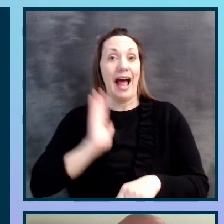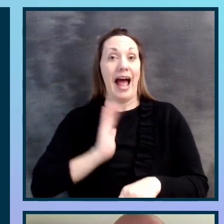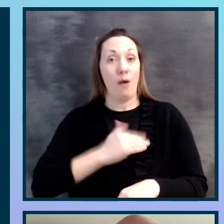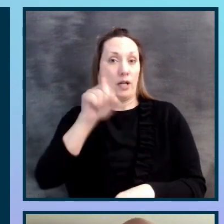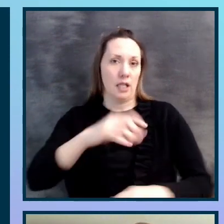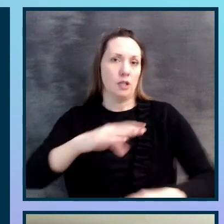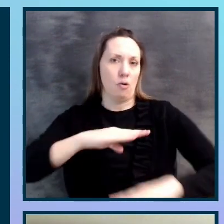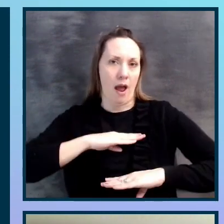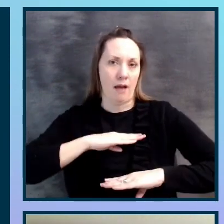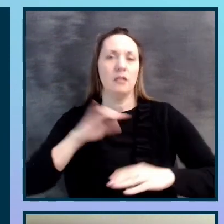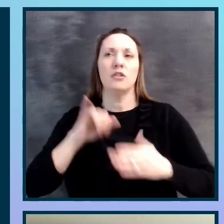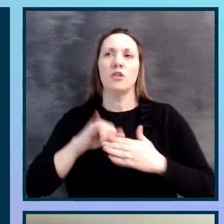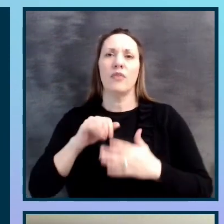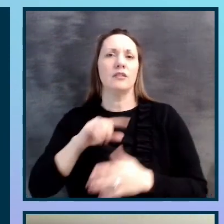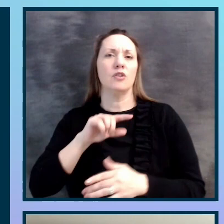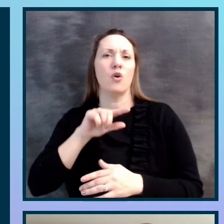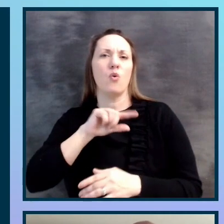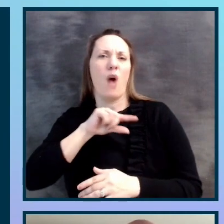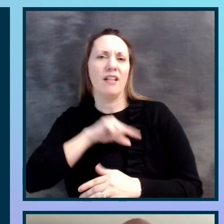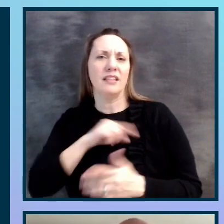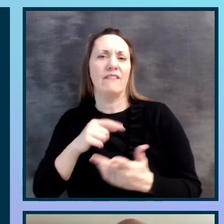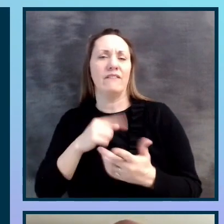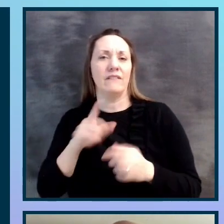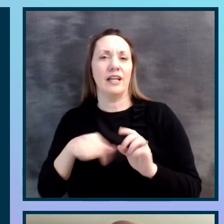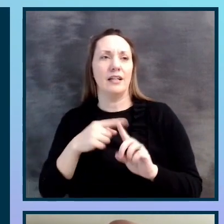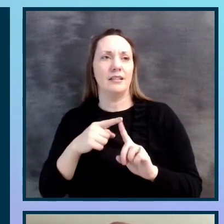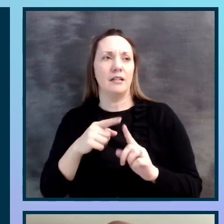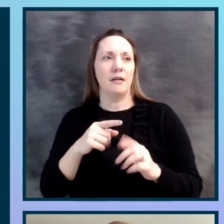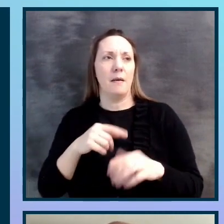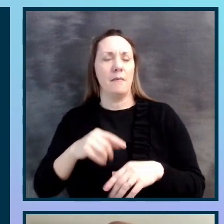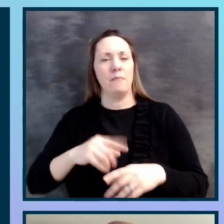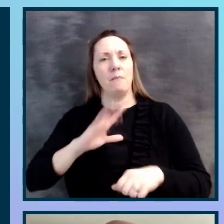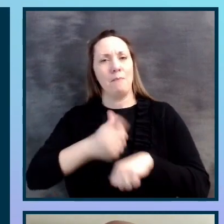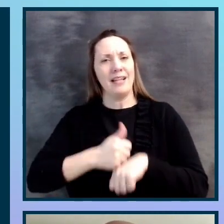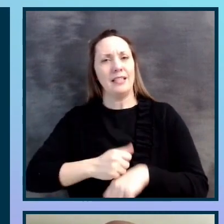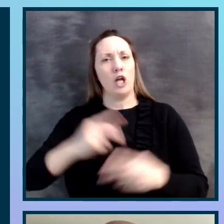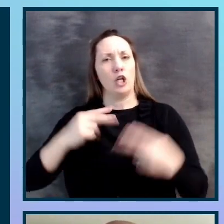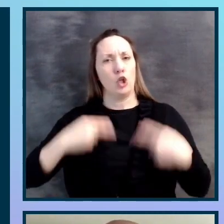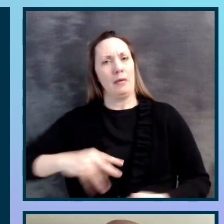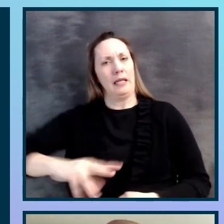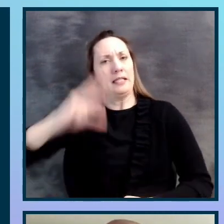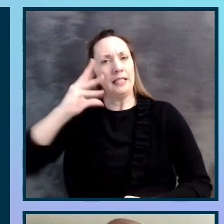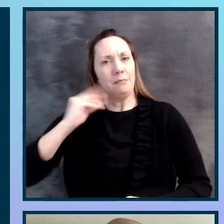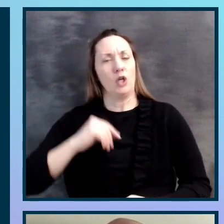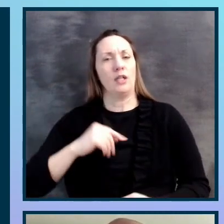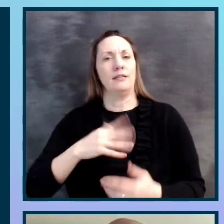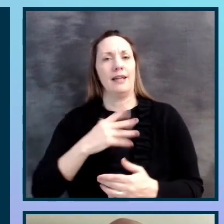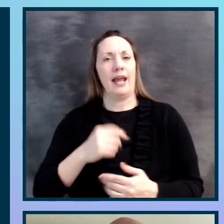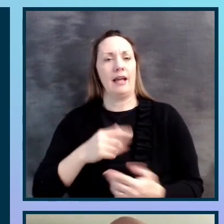designed experience based on meeting human needs. And so in accessibility, if you think about it,